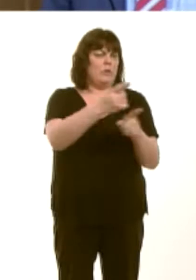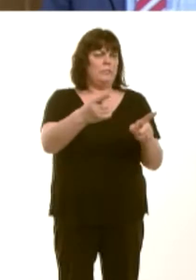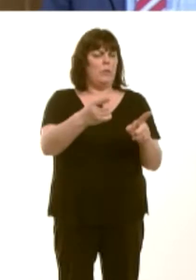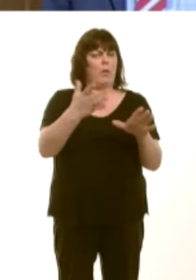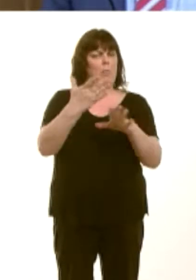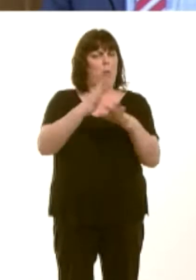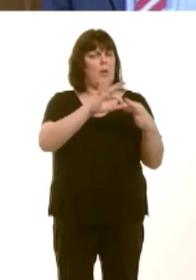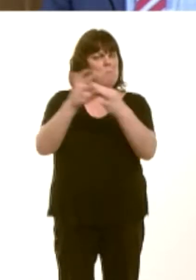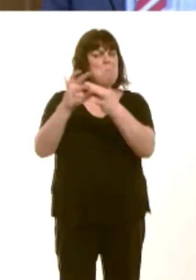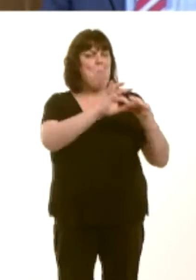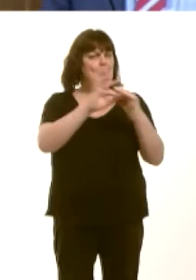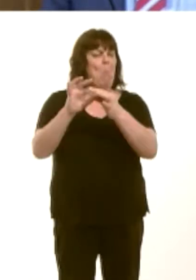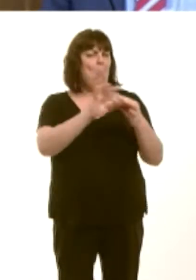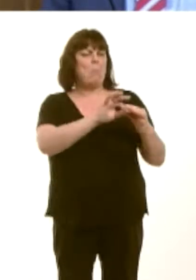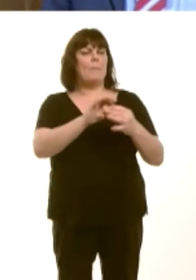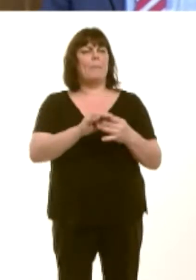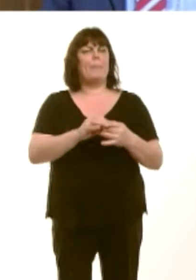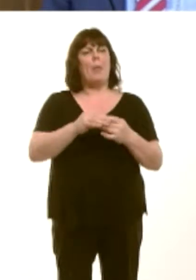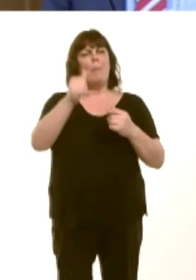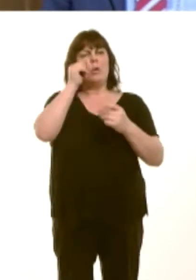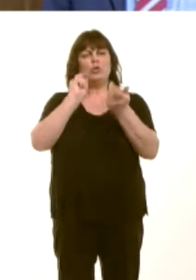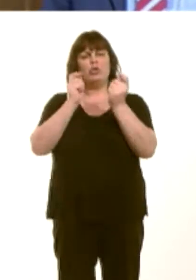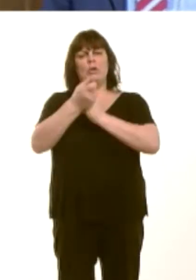Any changes, I understand, will take place over seven years, so thereís ample time to